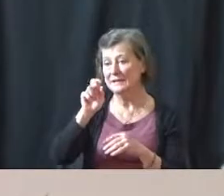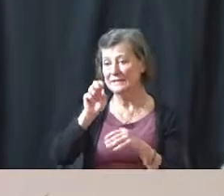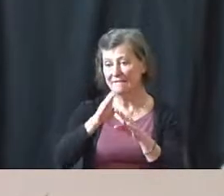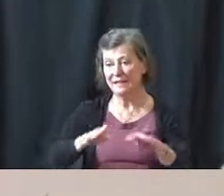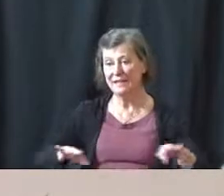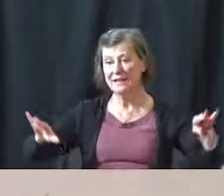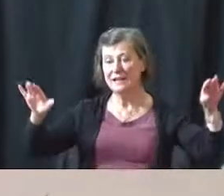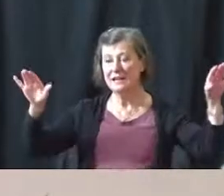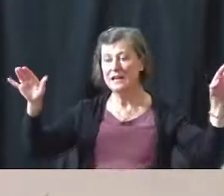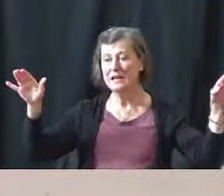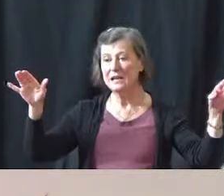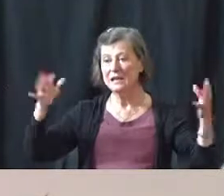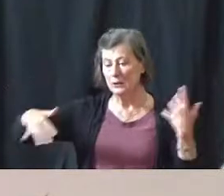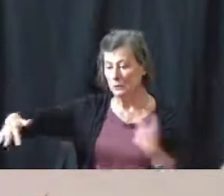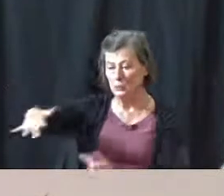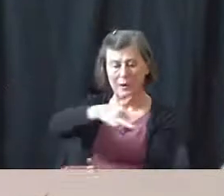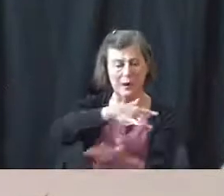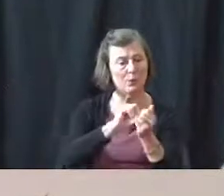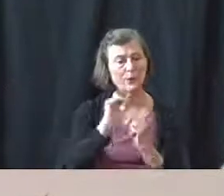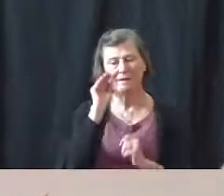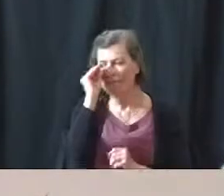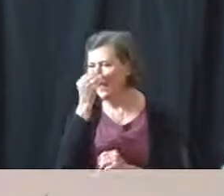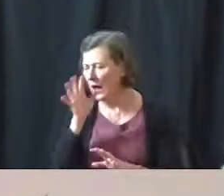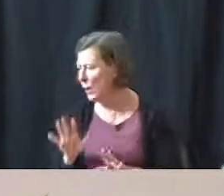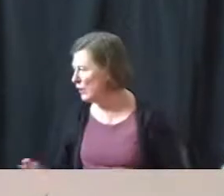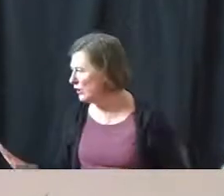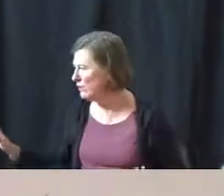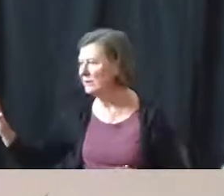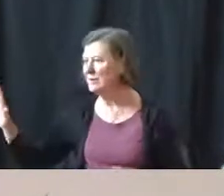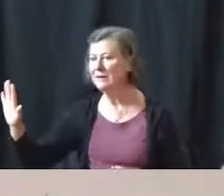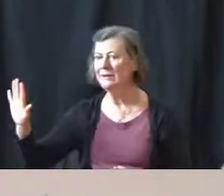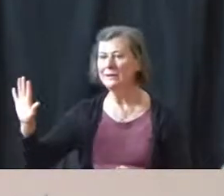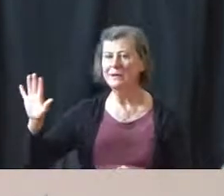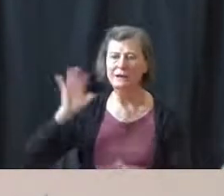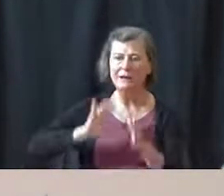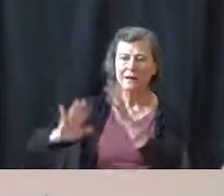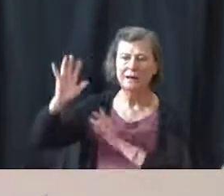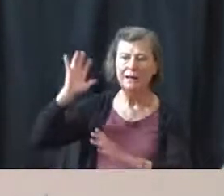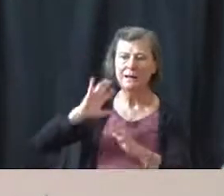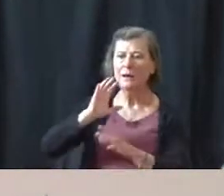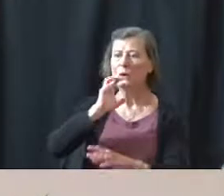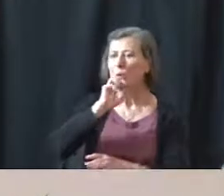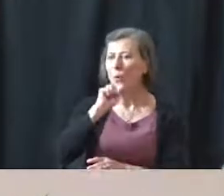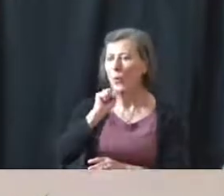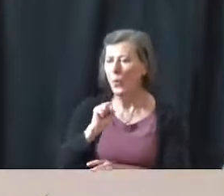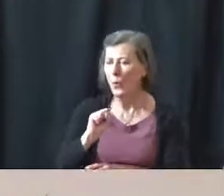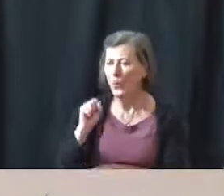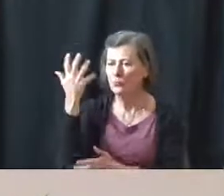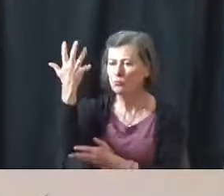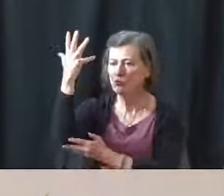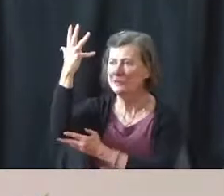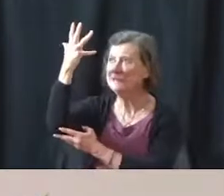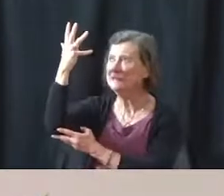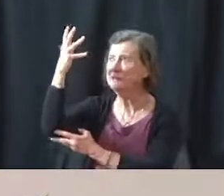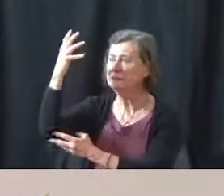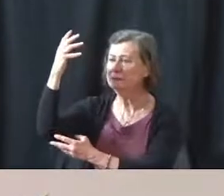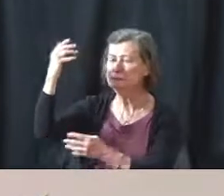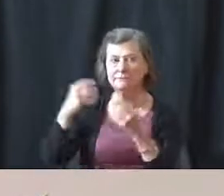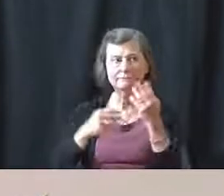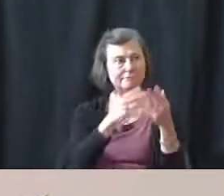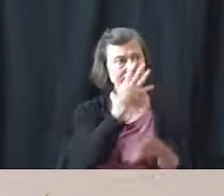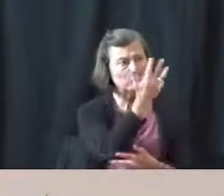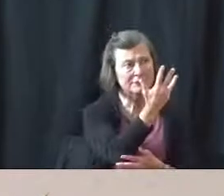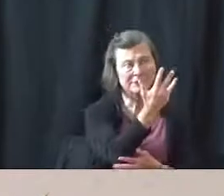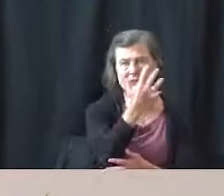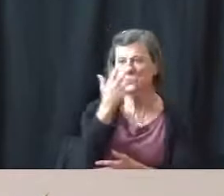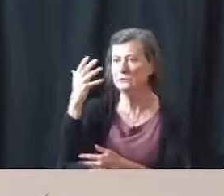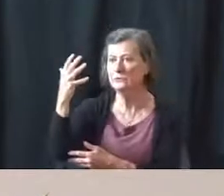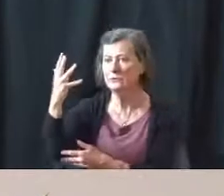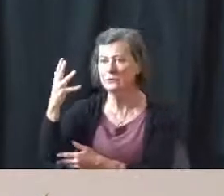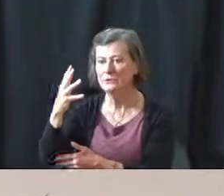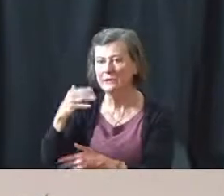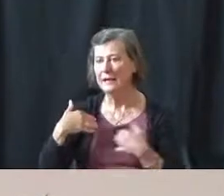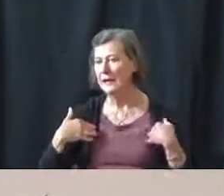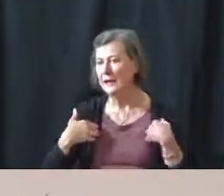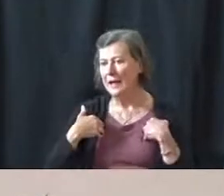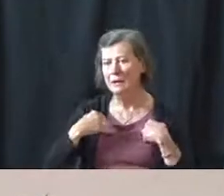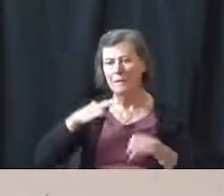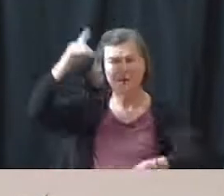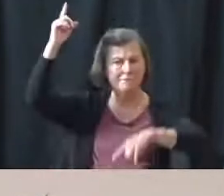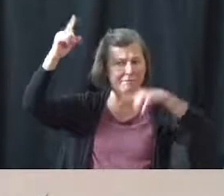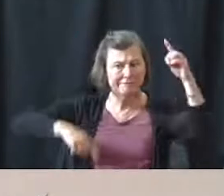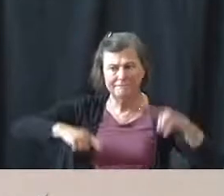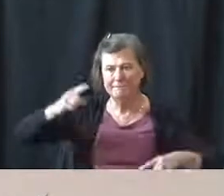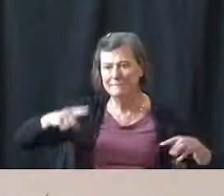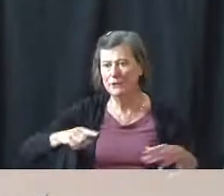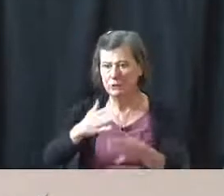Surrounded by flower, ancient white oak trees, wildlife of all sorts, sharing this habitat